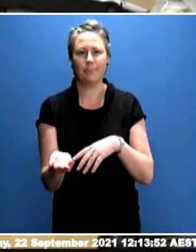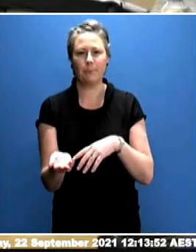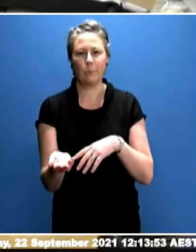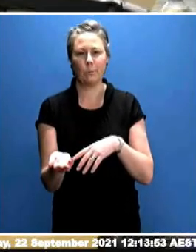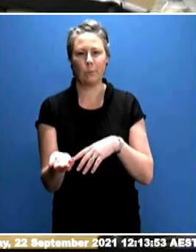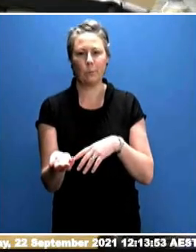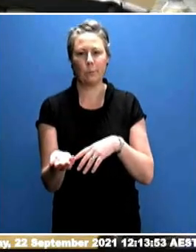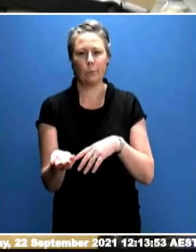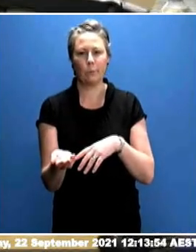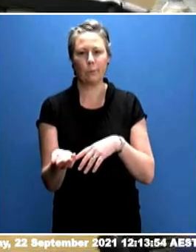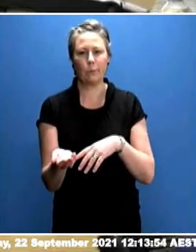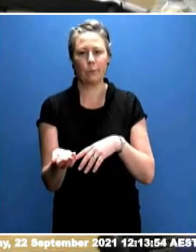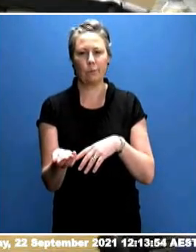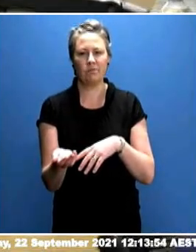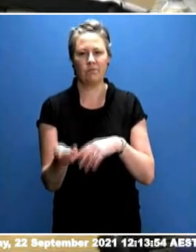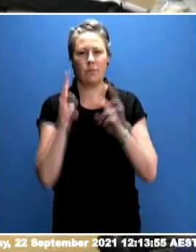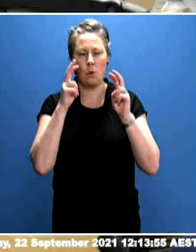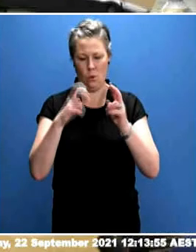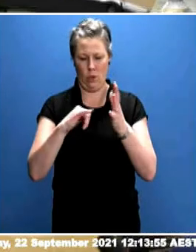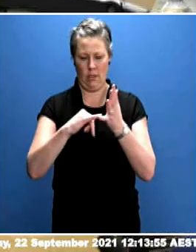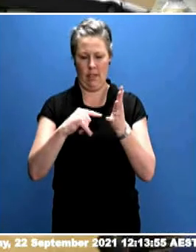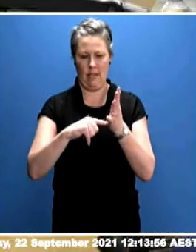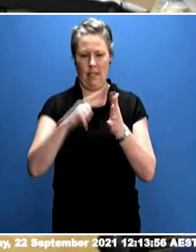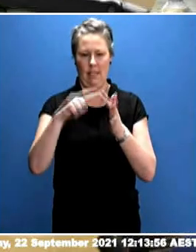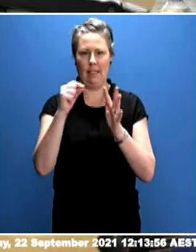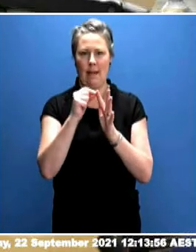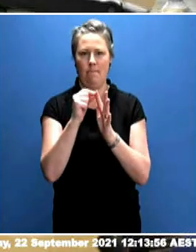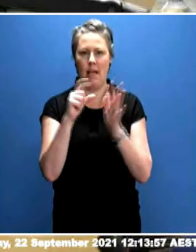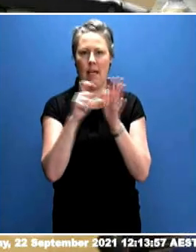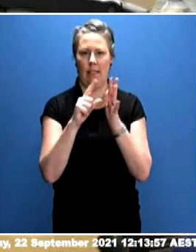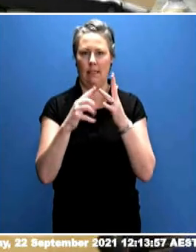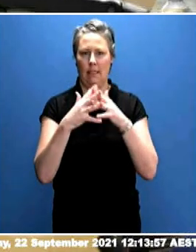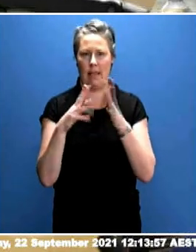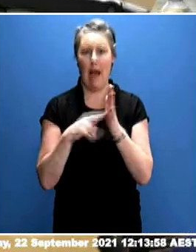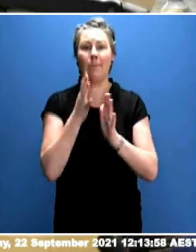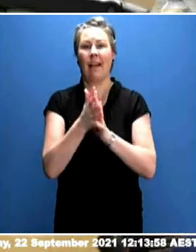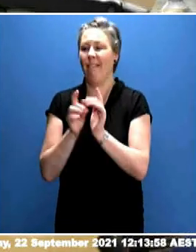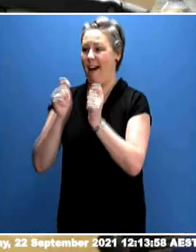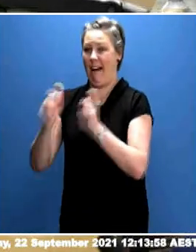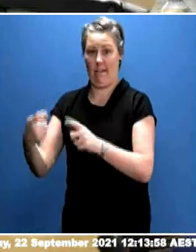the step-down and the transition from the Secure Care setting at Kath French.